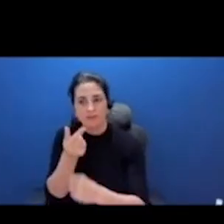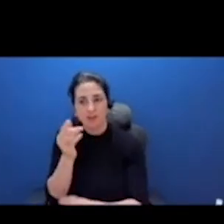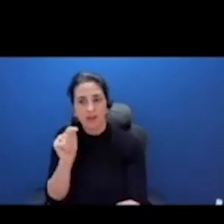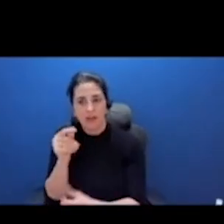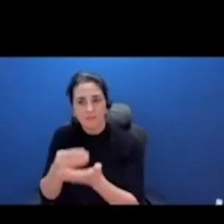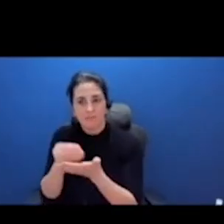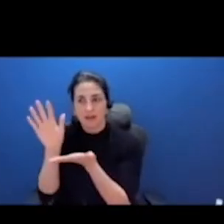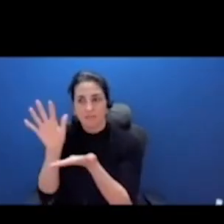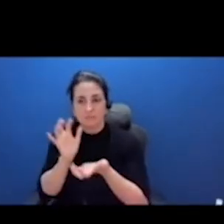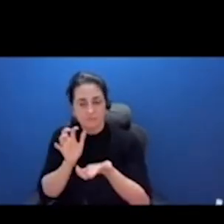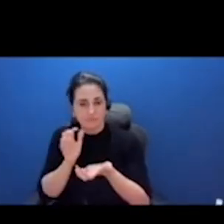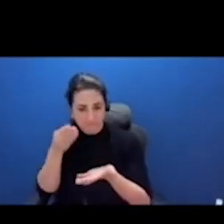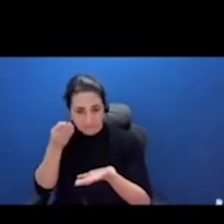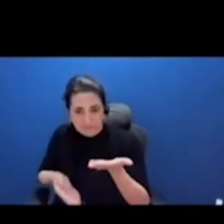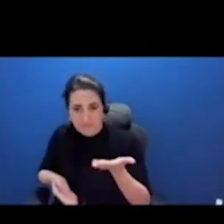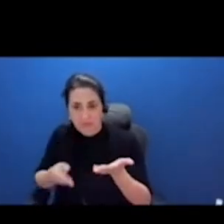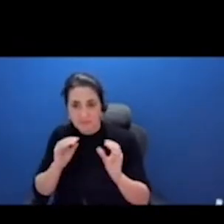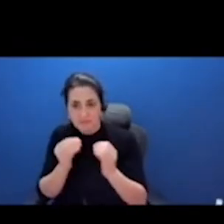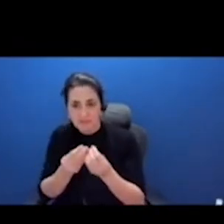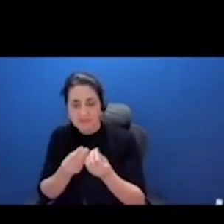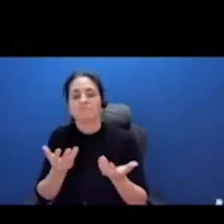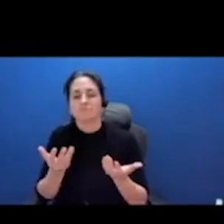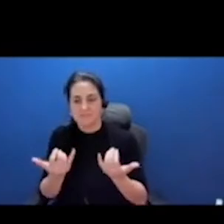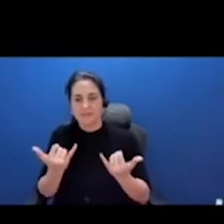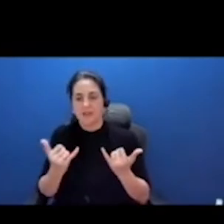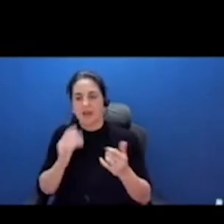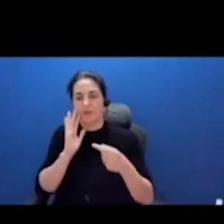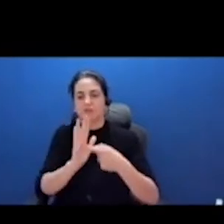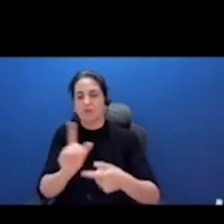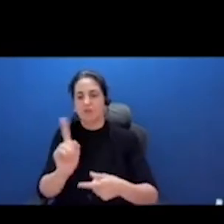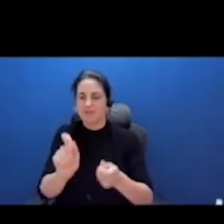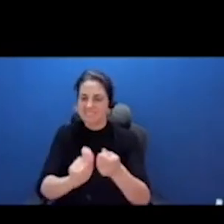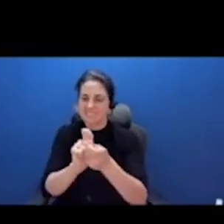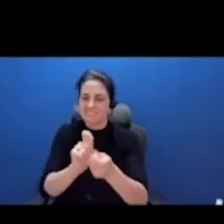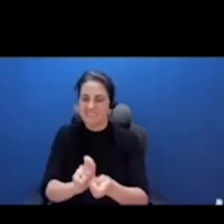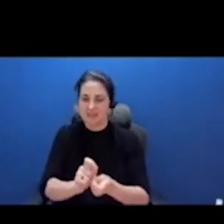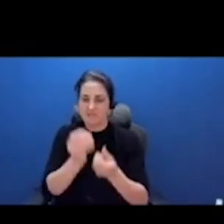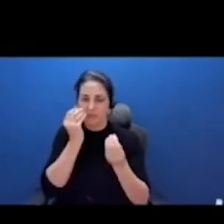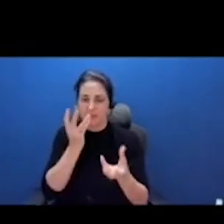themselves? Let’s explore where you can find detailed information about the organizations